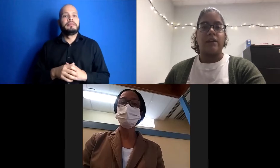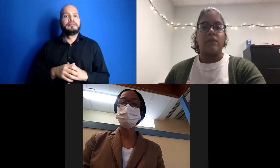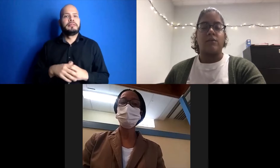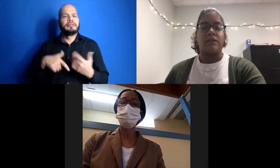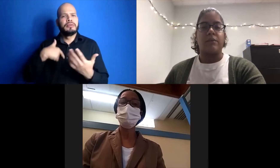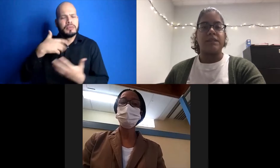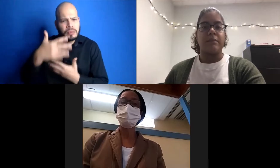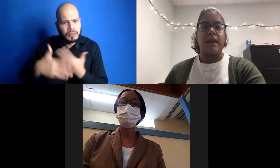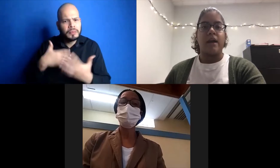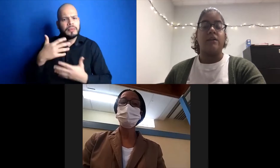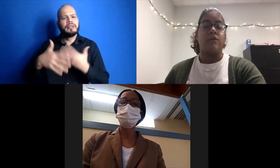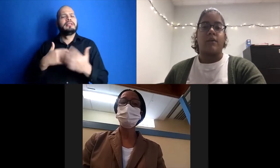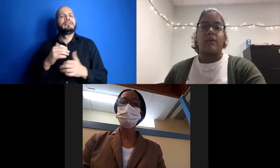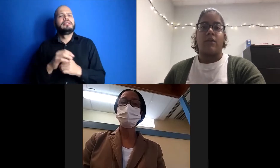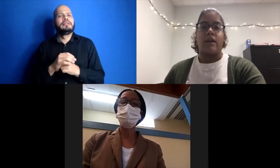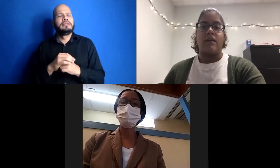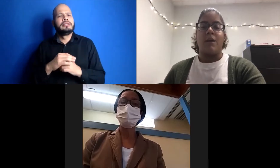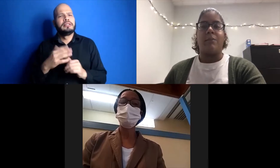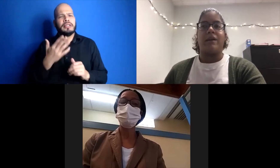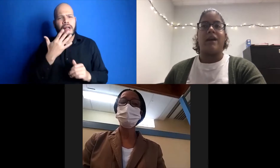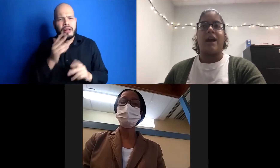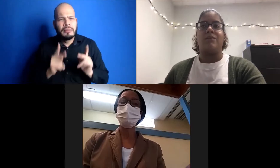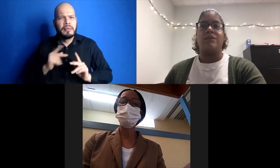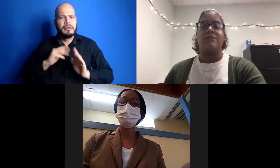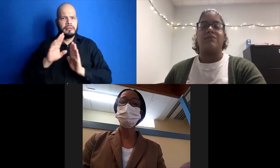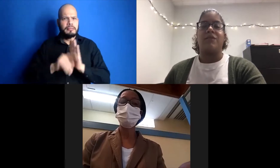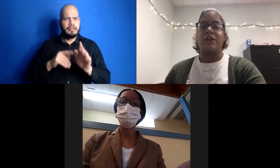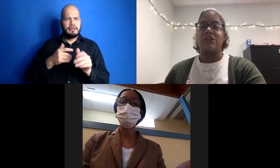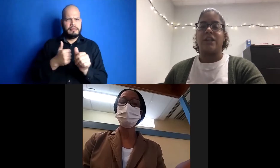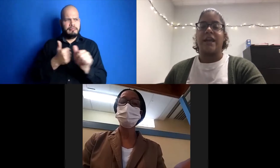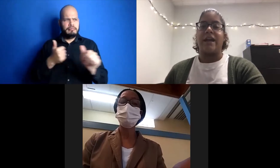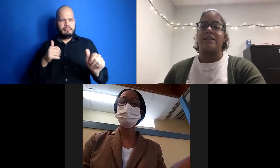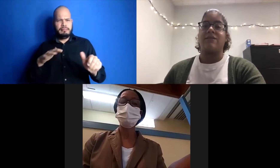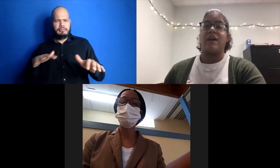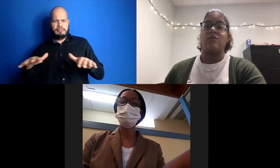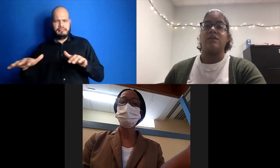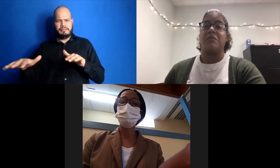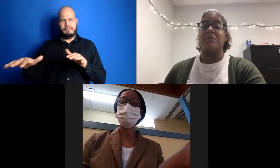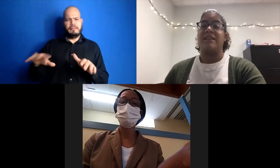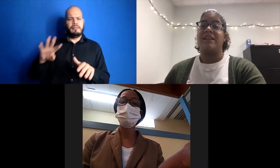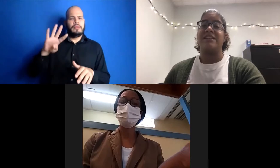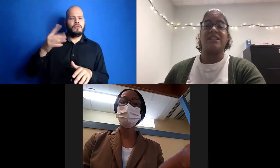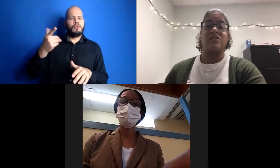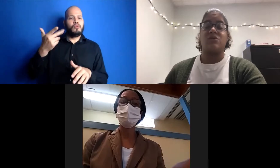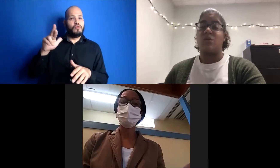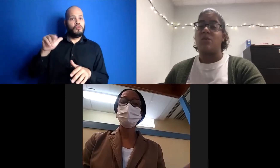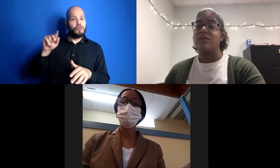I was supposed to be at in fourth grade but I was functioning as if I was maybe like six years old